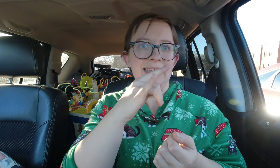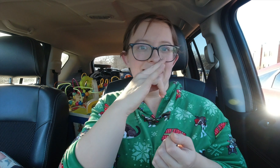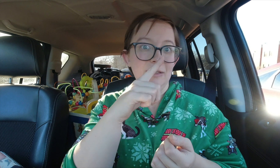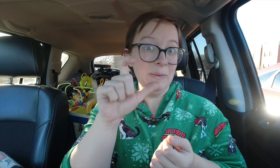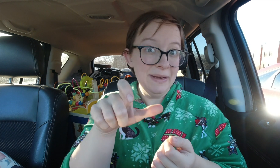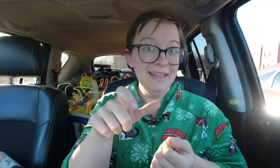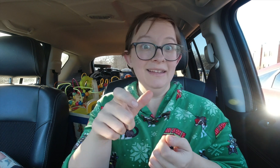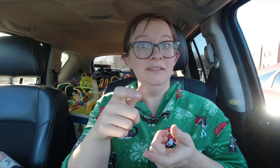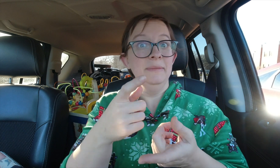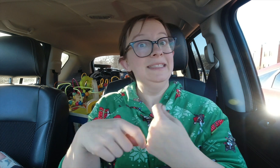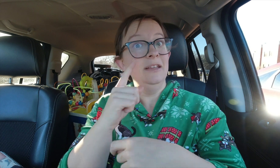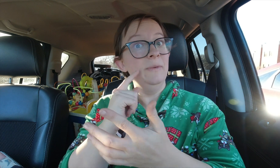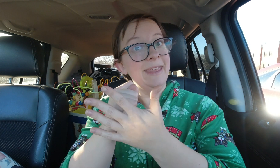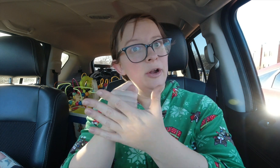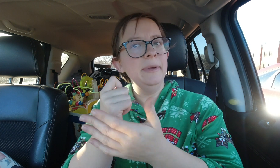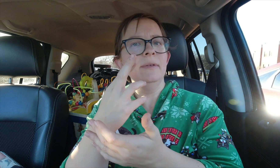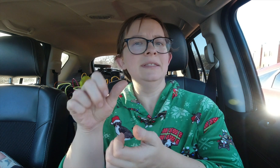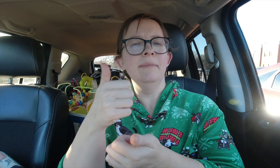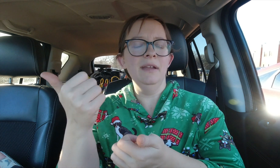or that sort of things that kids really might not need.